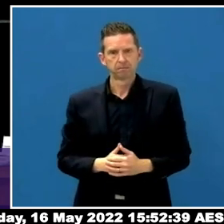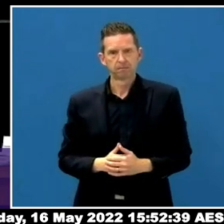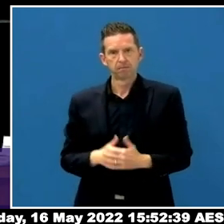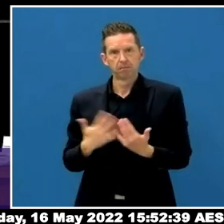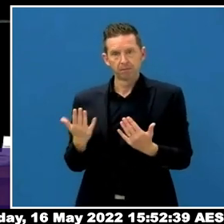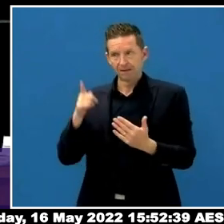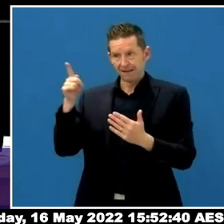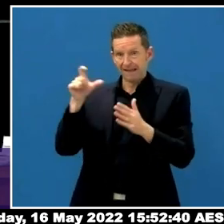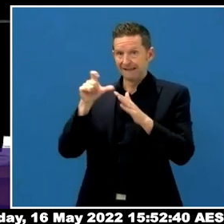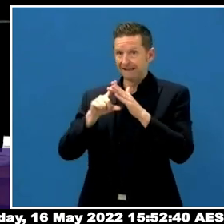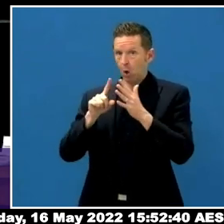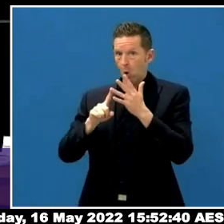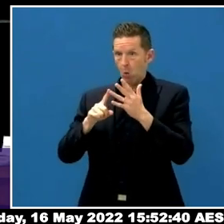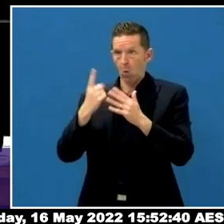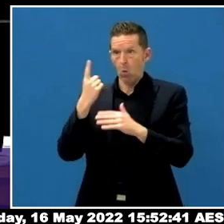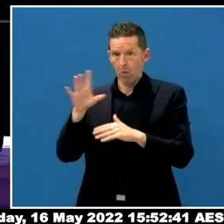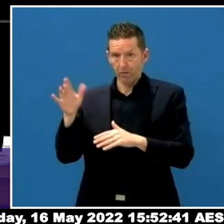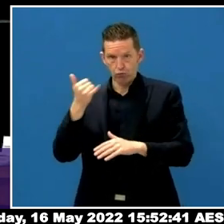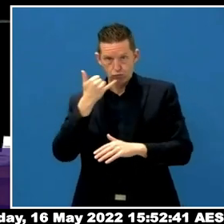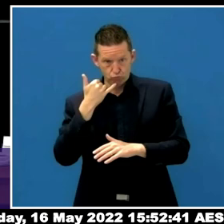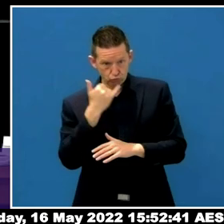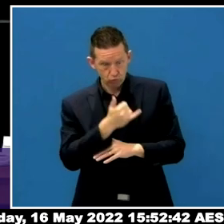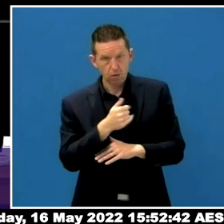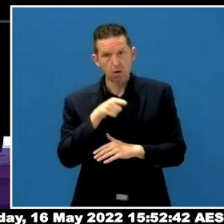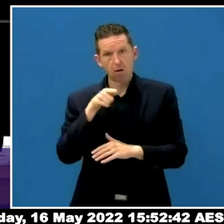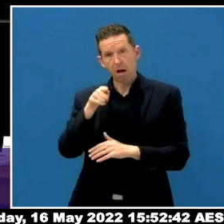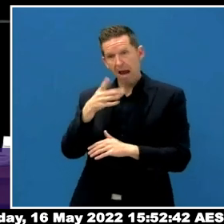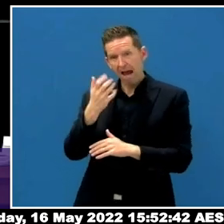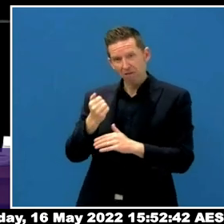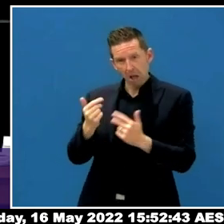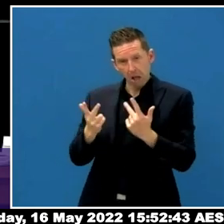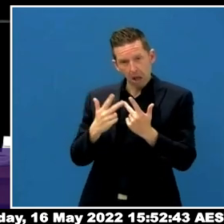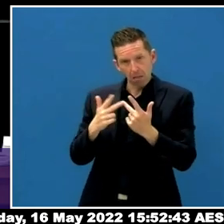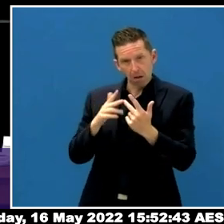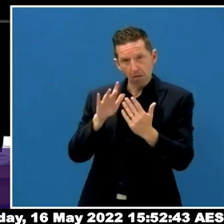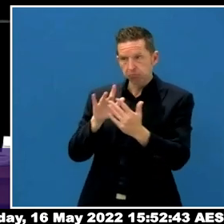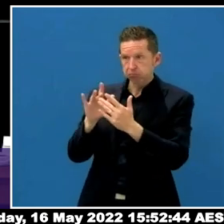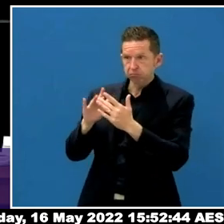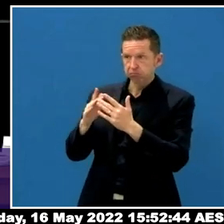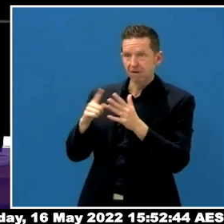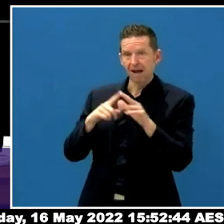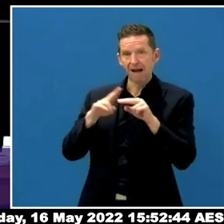have contact with any other Afford person outside the day program, any executive or -